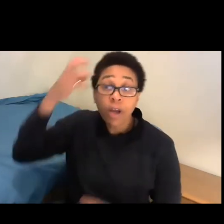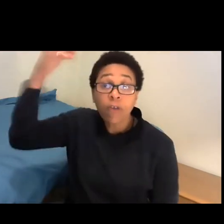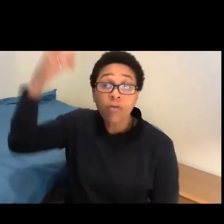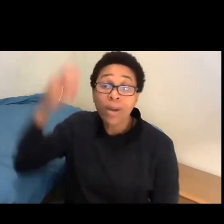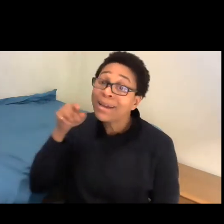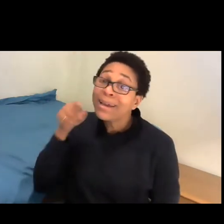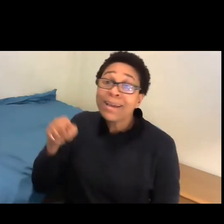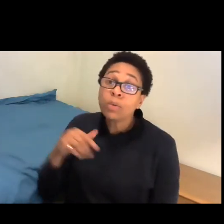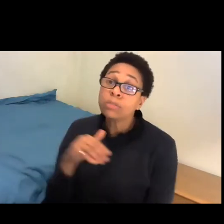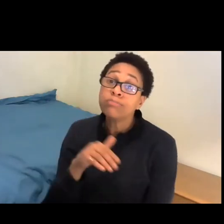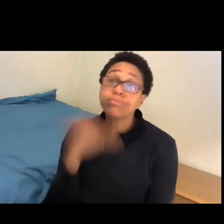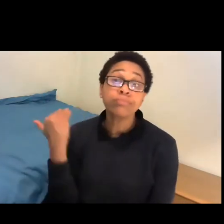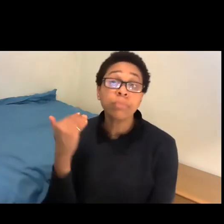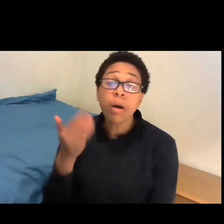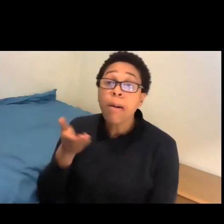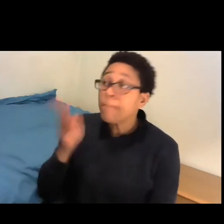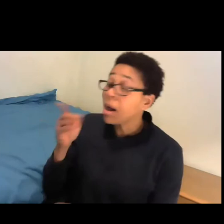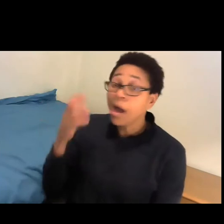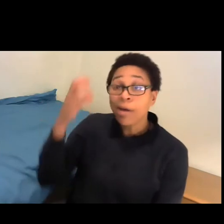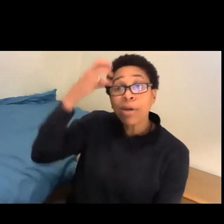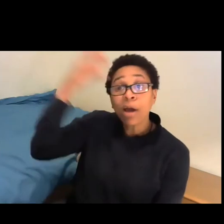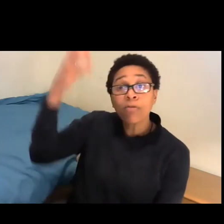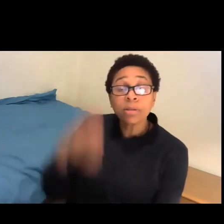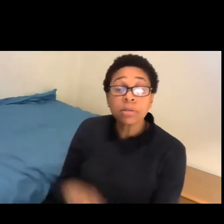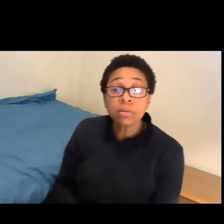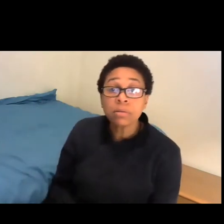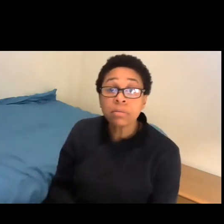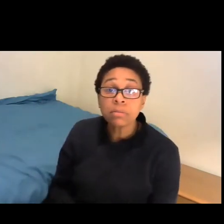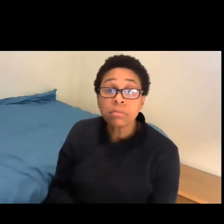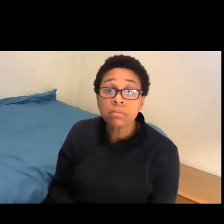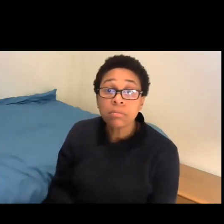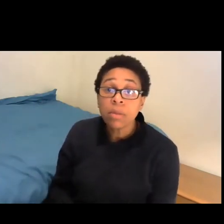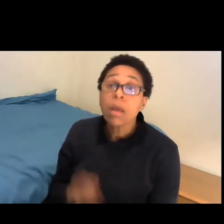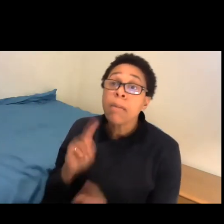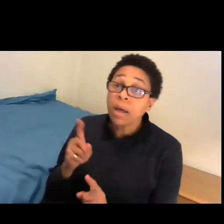executed by the Nigerian state with the complicity of Shell. So